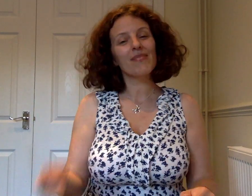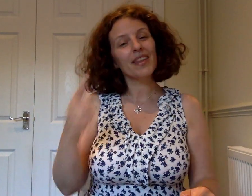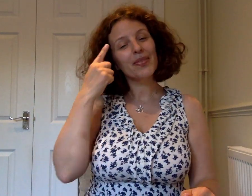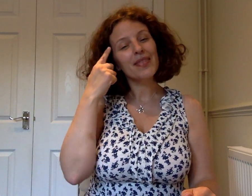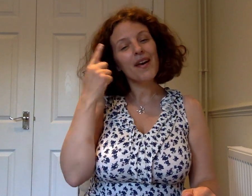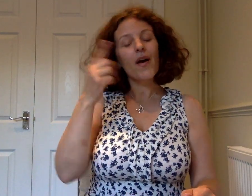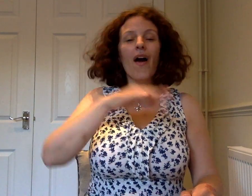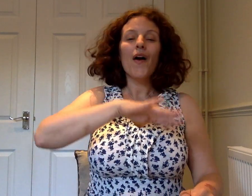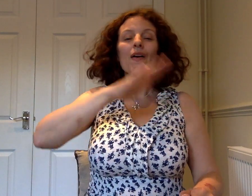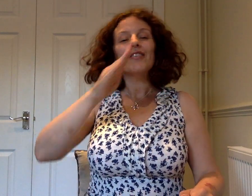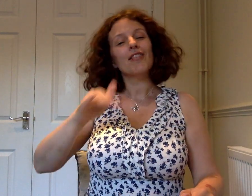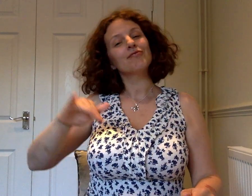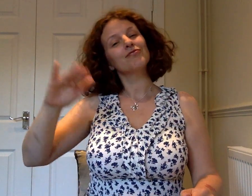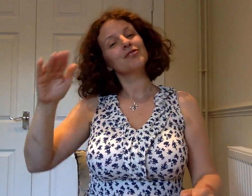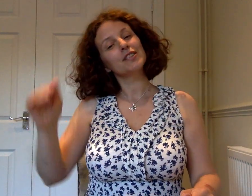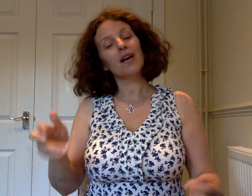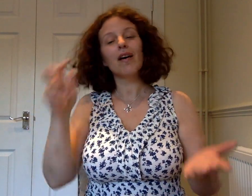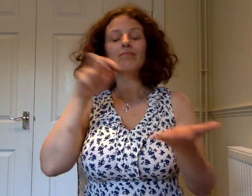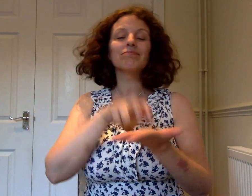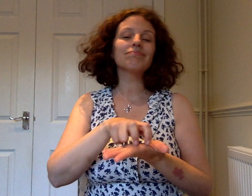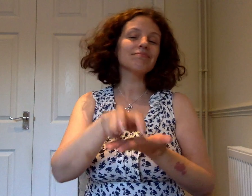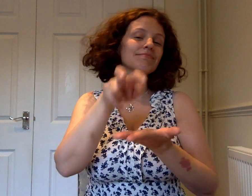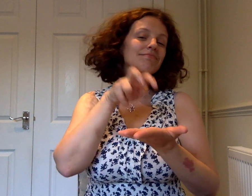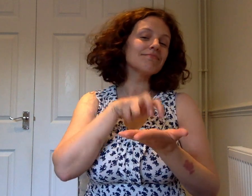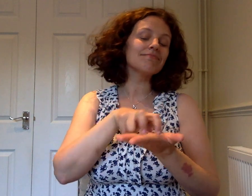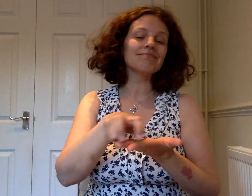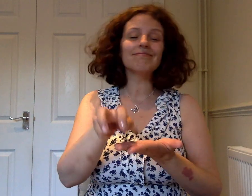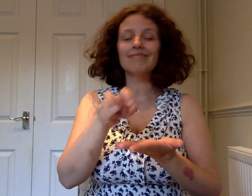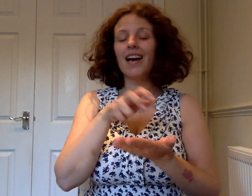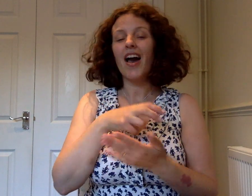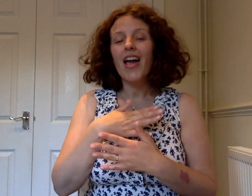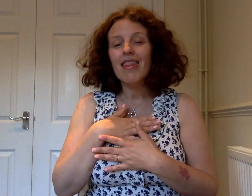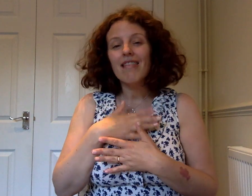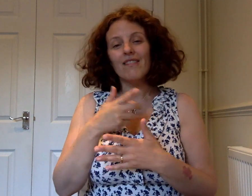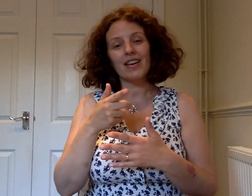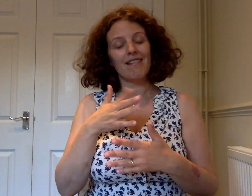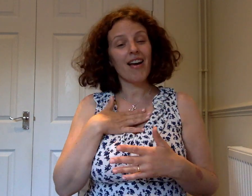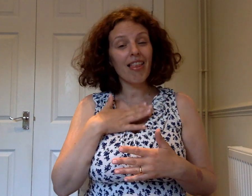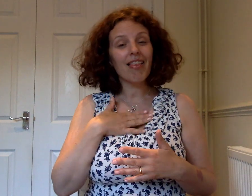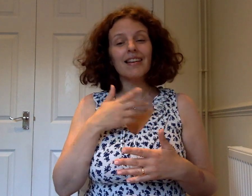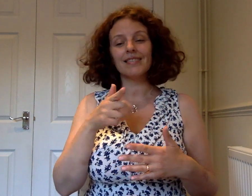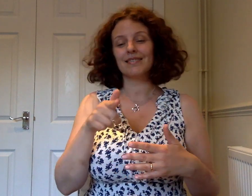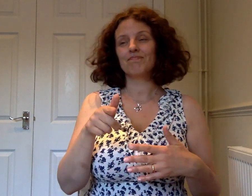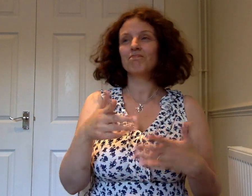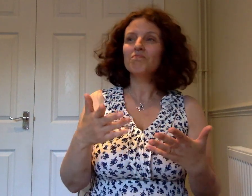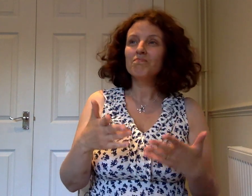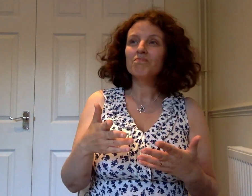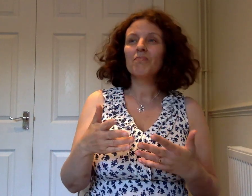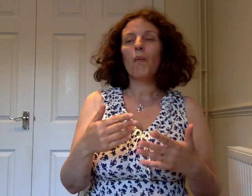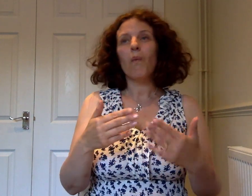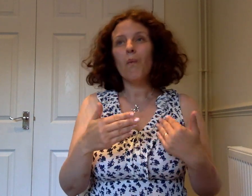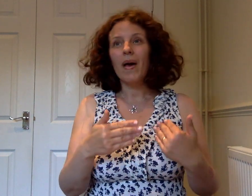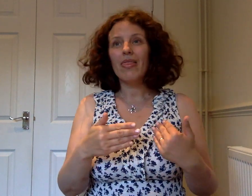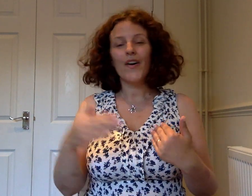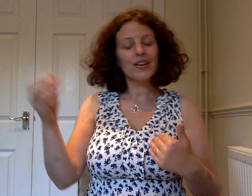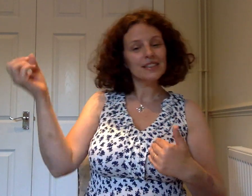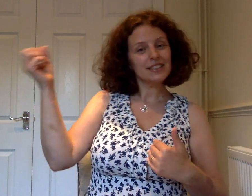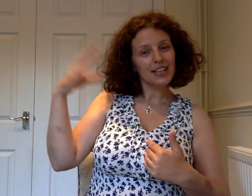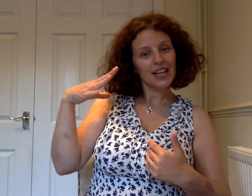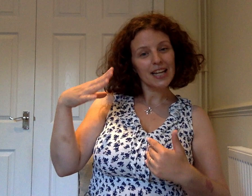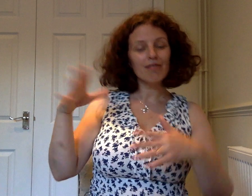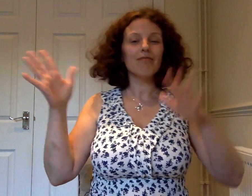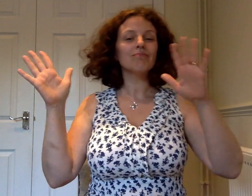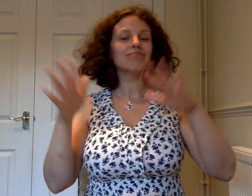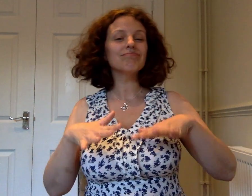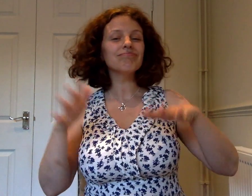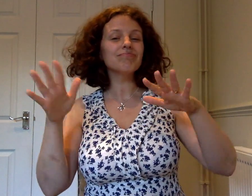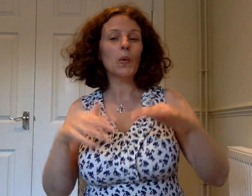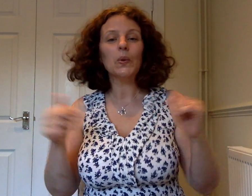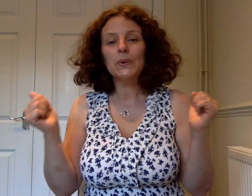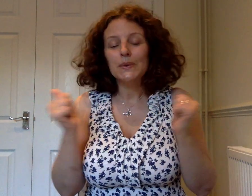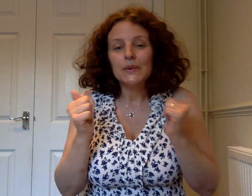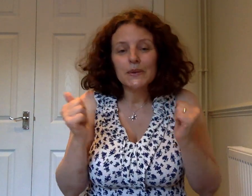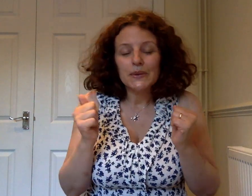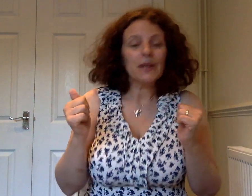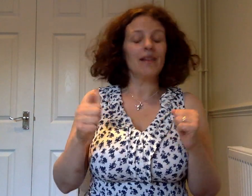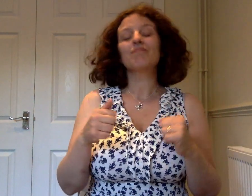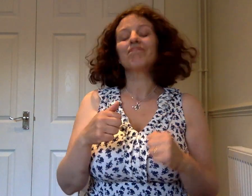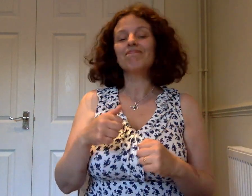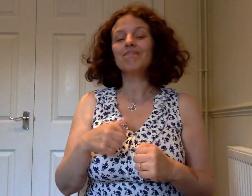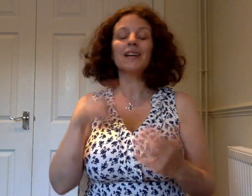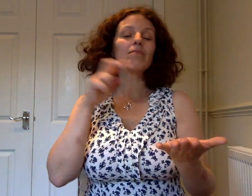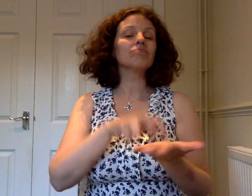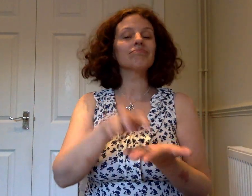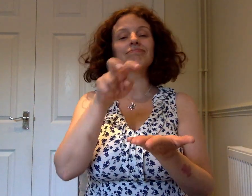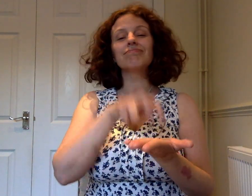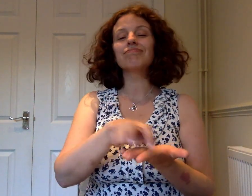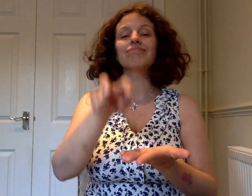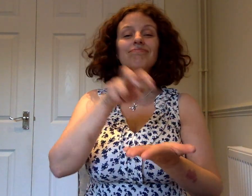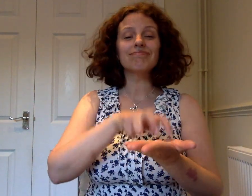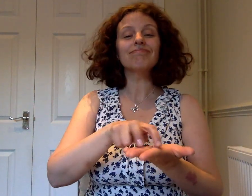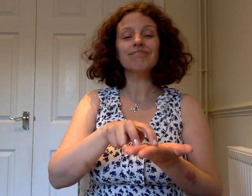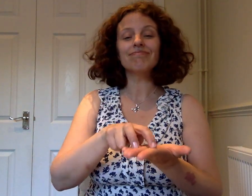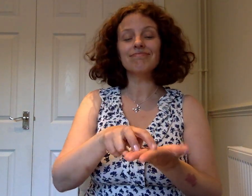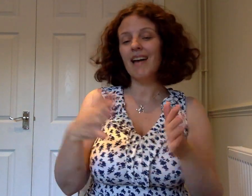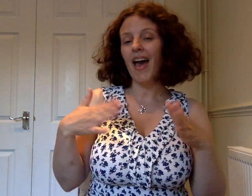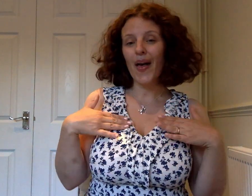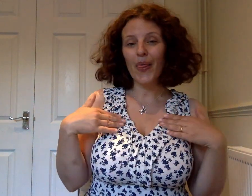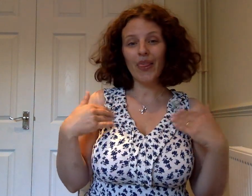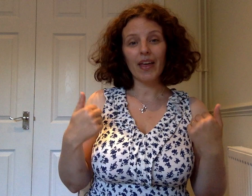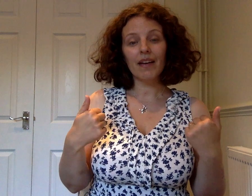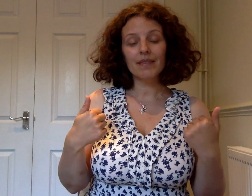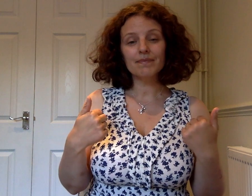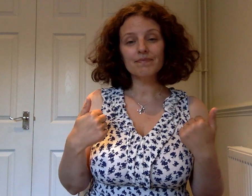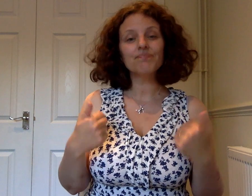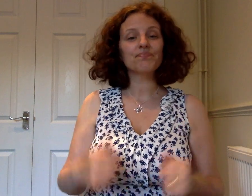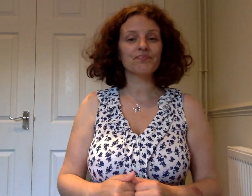Think...I love walking in the countryside, whether sun, rain or cold, it's healthy.